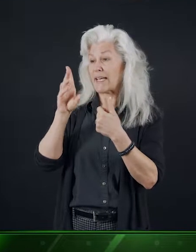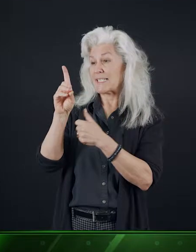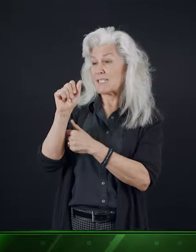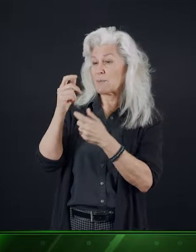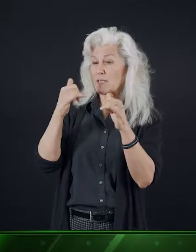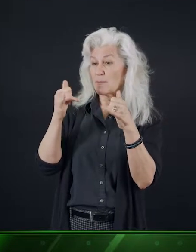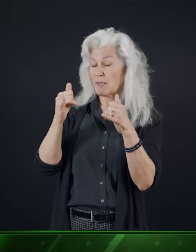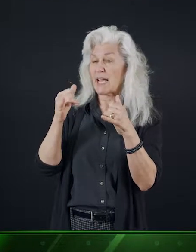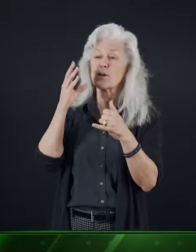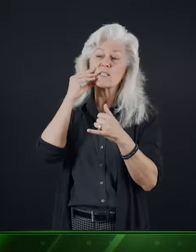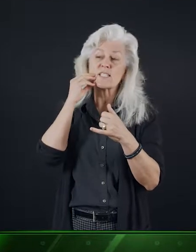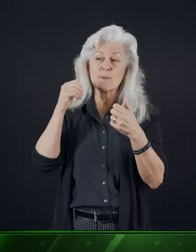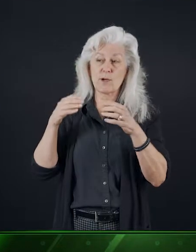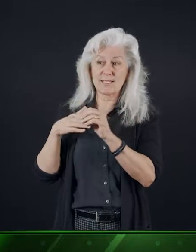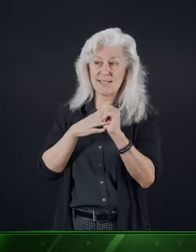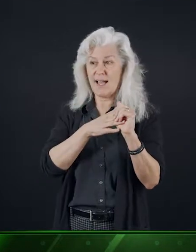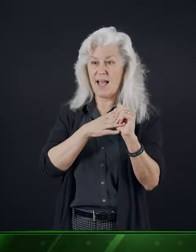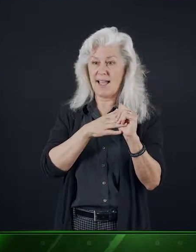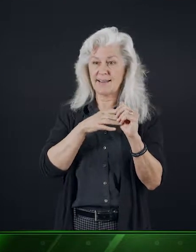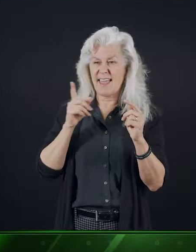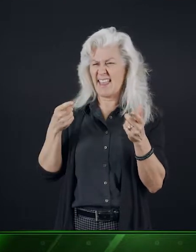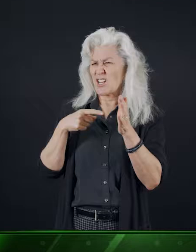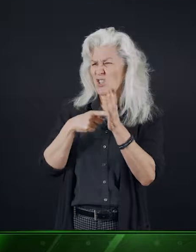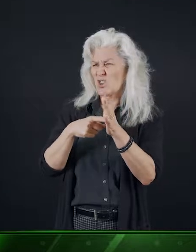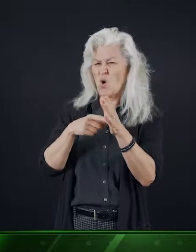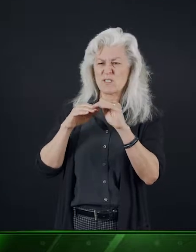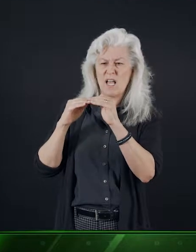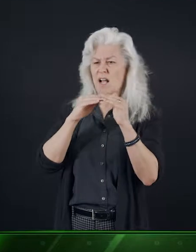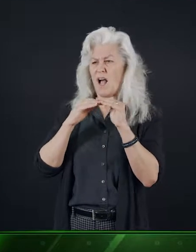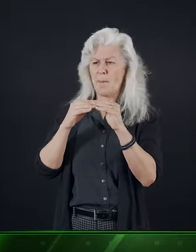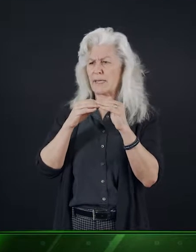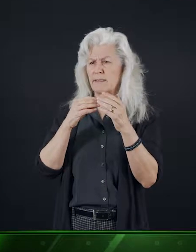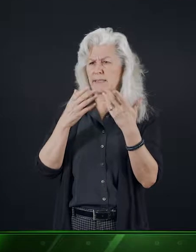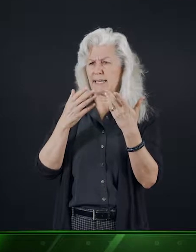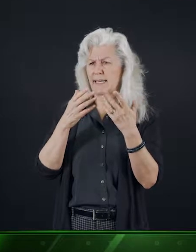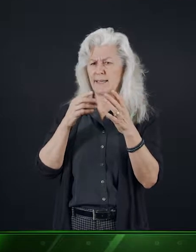which introduces commonly-posed barriers and facilitators for players with disabilities.